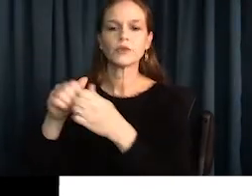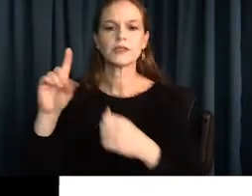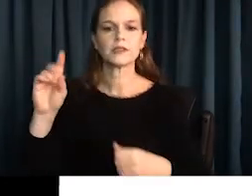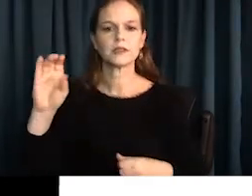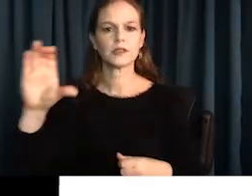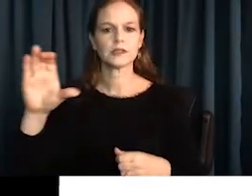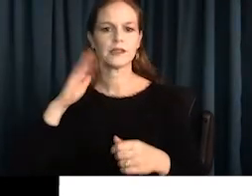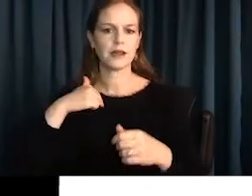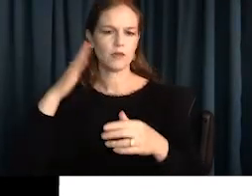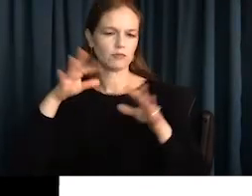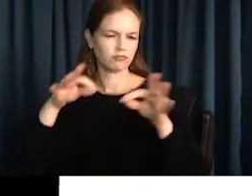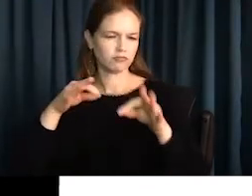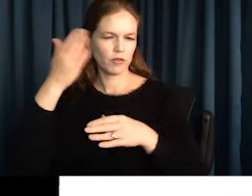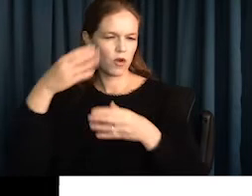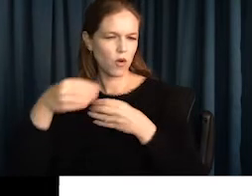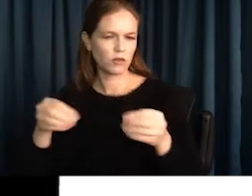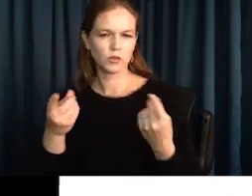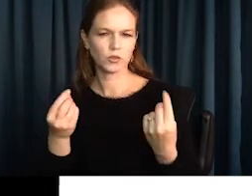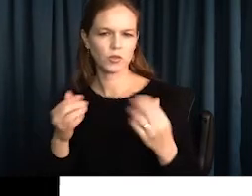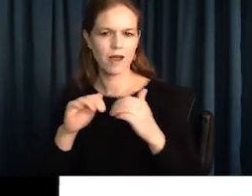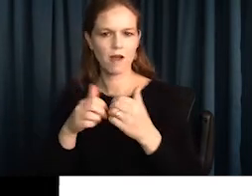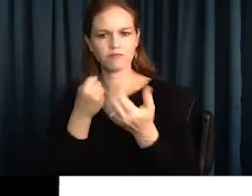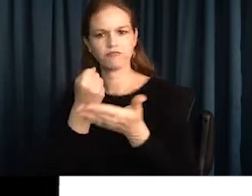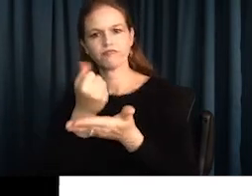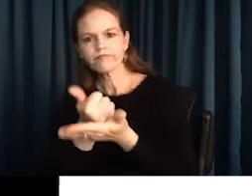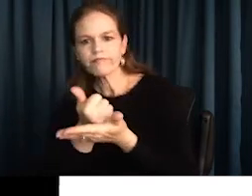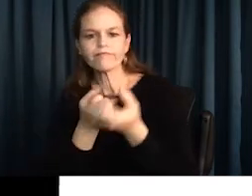tell you more about what we do in the front office to support and assist our students.